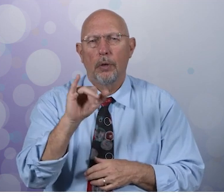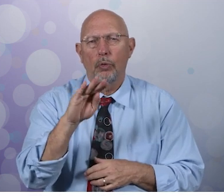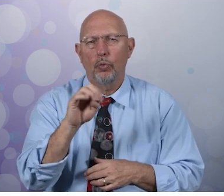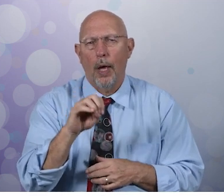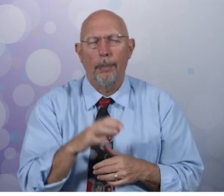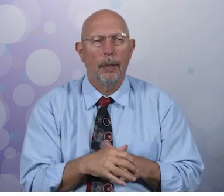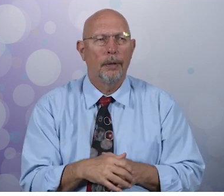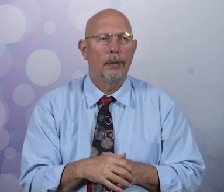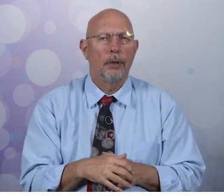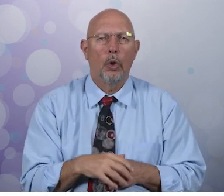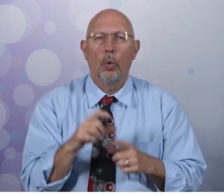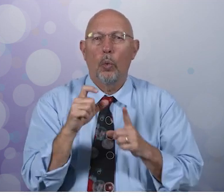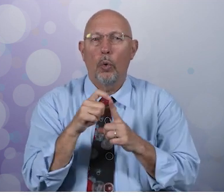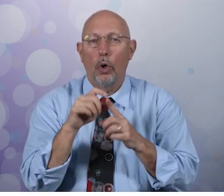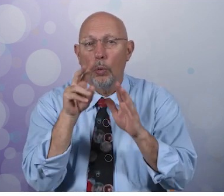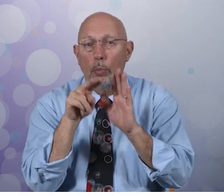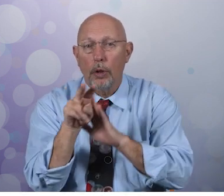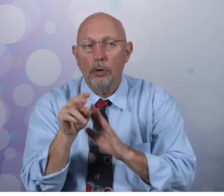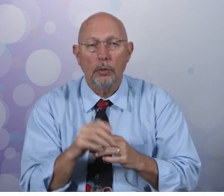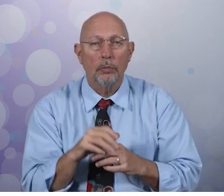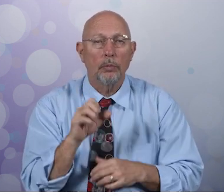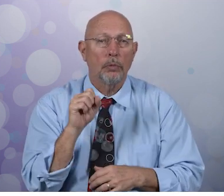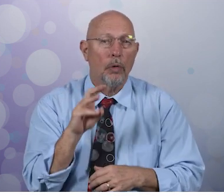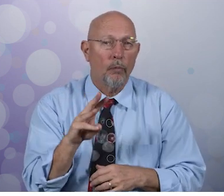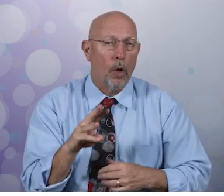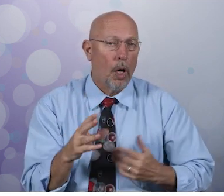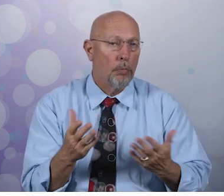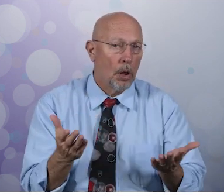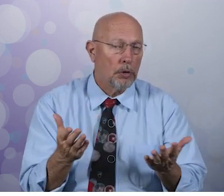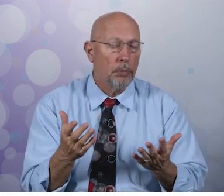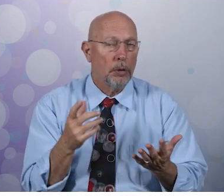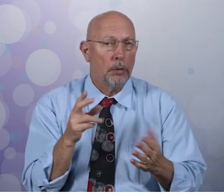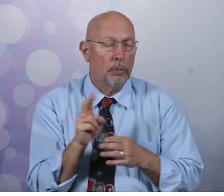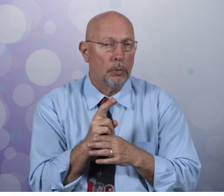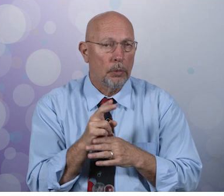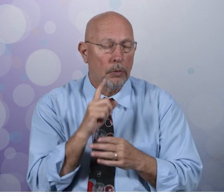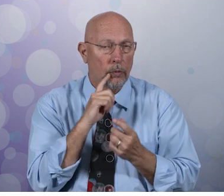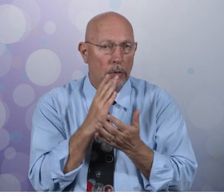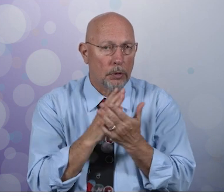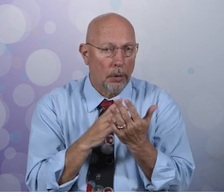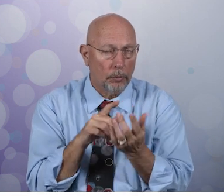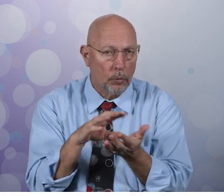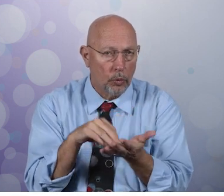Word prediction software is a possibility for use for certain students who may need that.